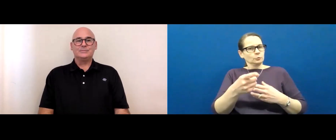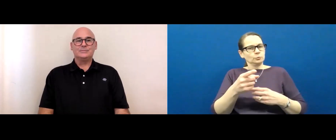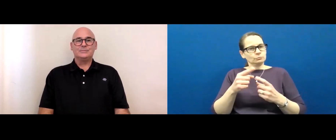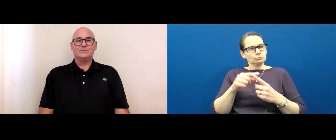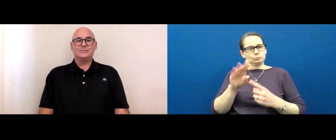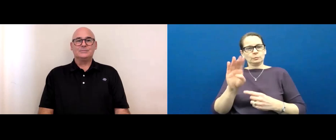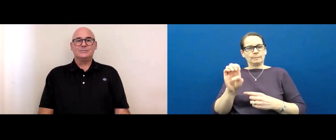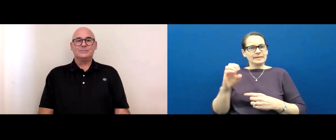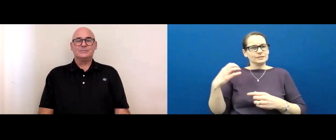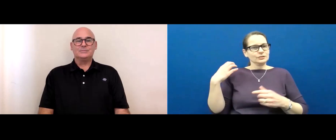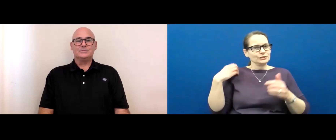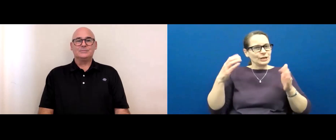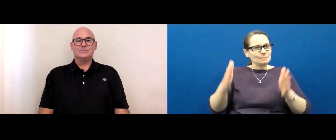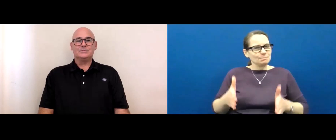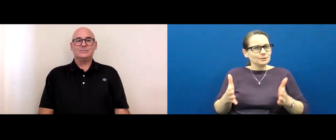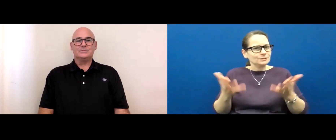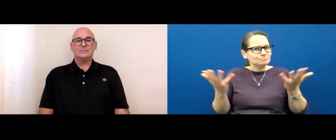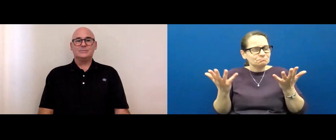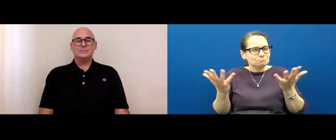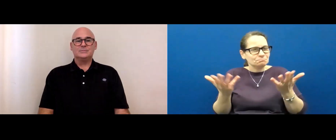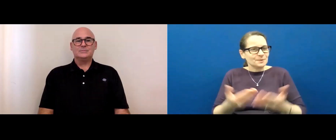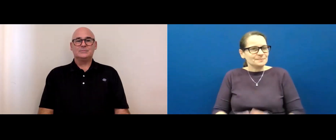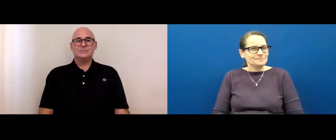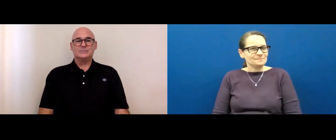can you tell us what inspired you to want to be chairperson